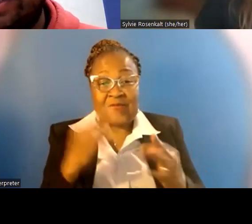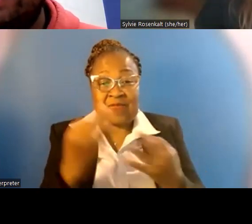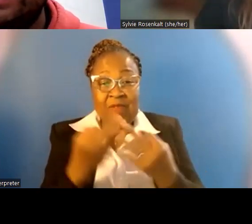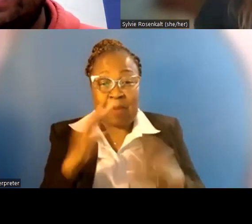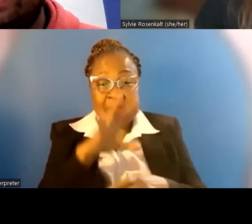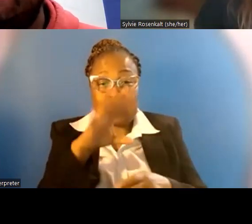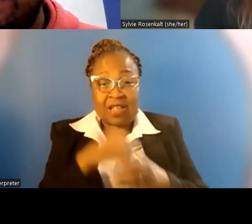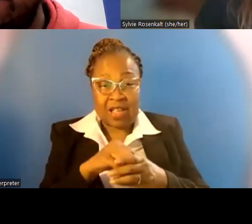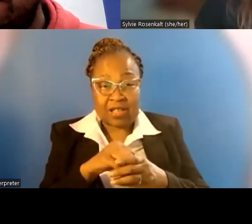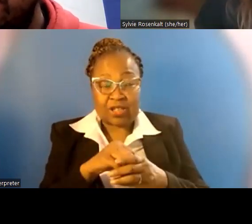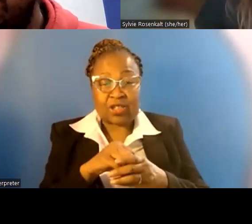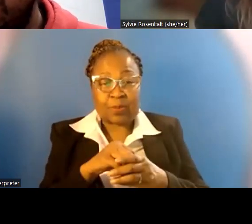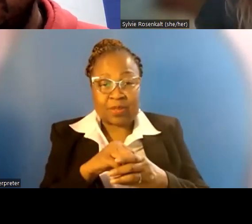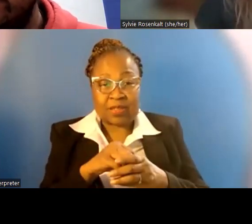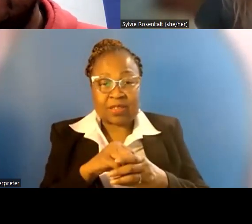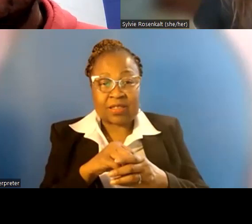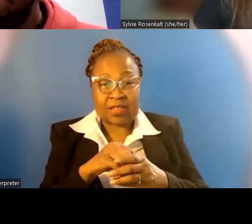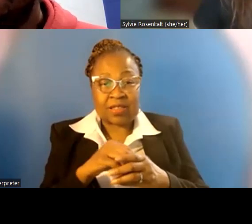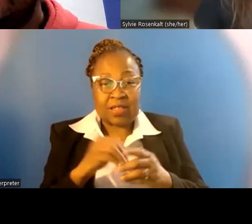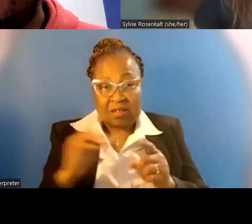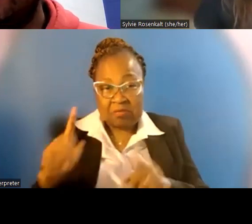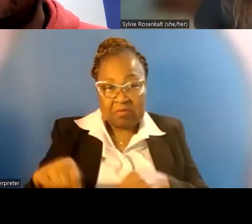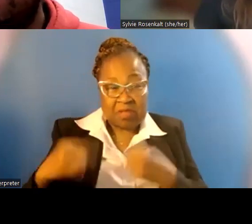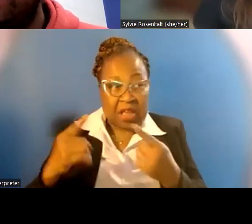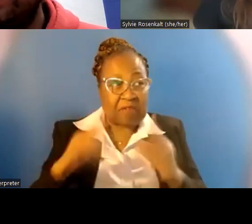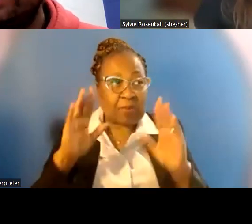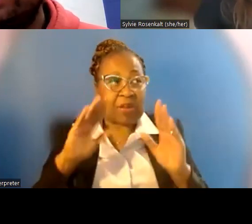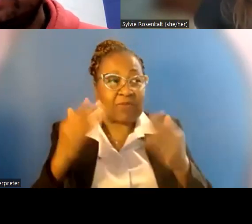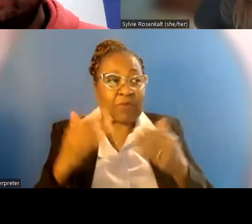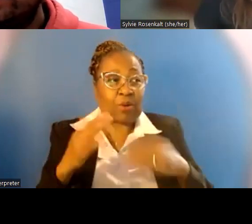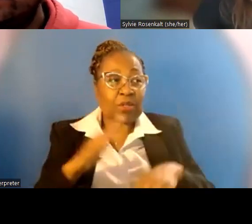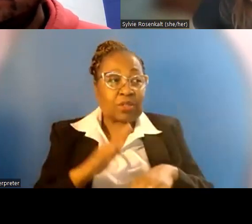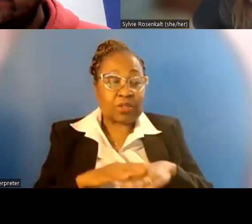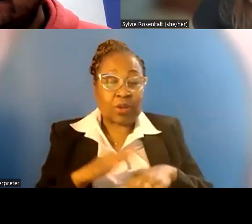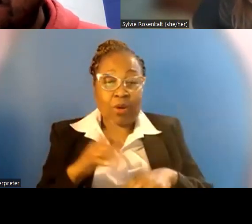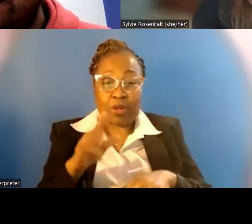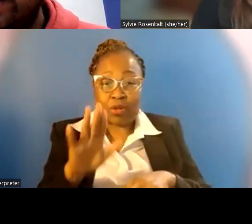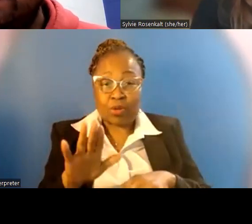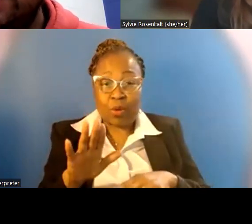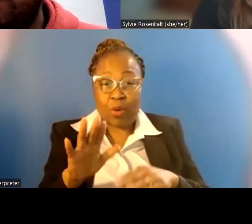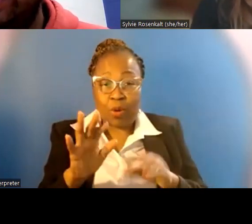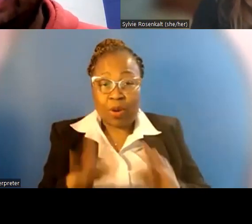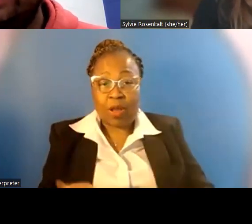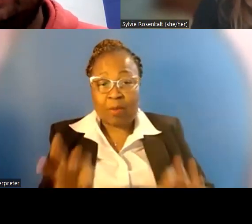has ever been a focus on your important on campus work